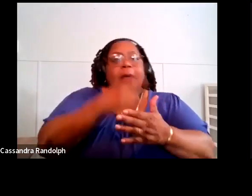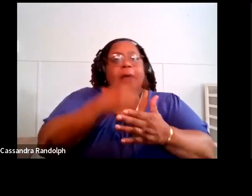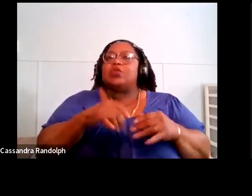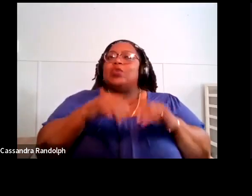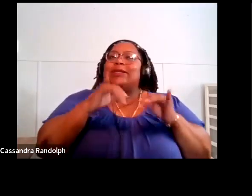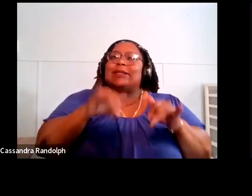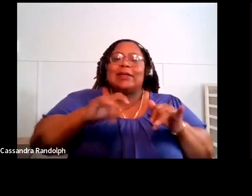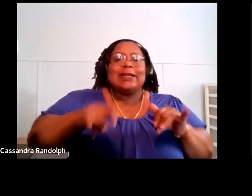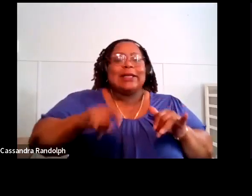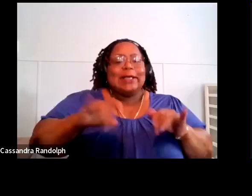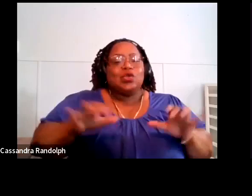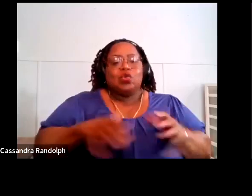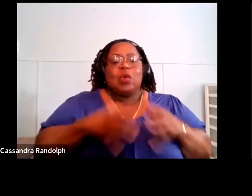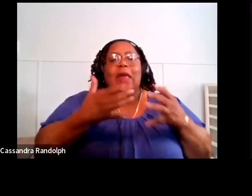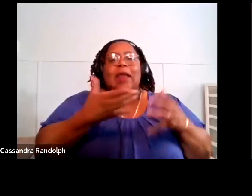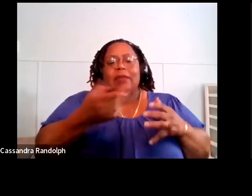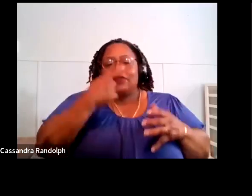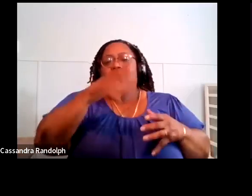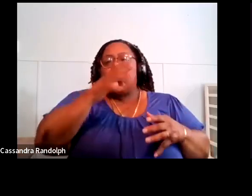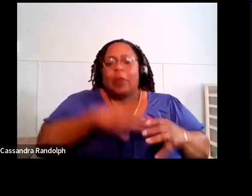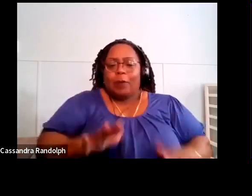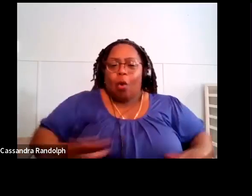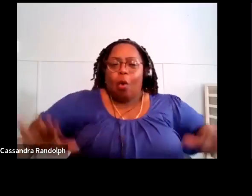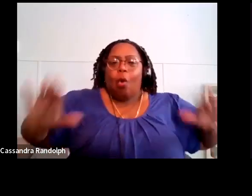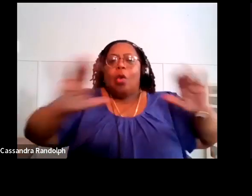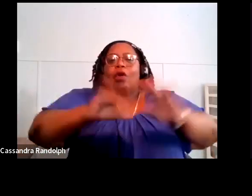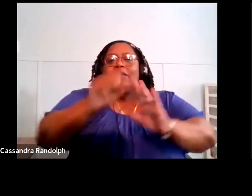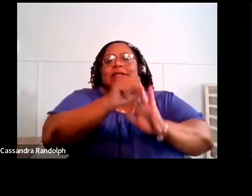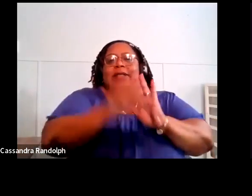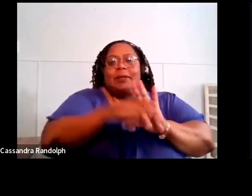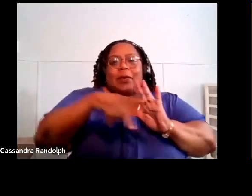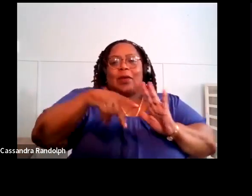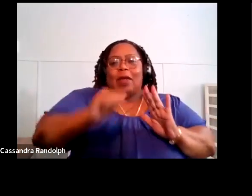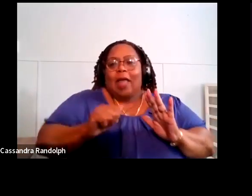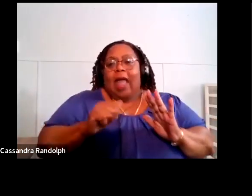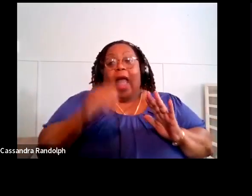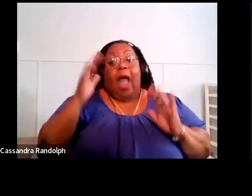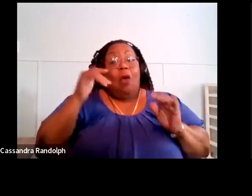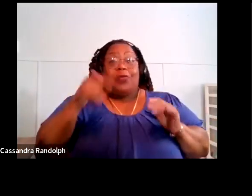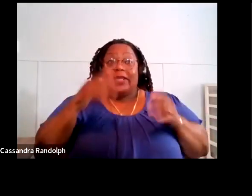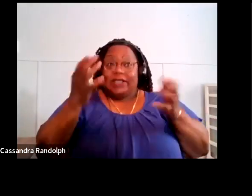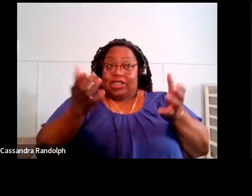ensure that they are committed to the progress